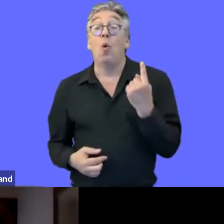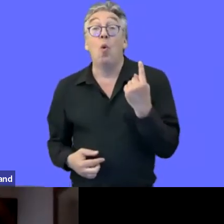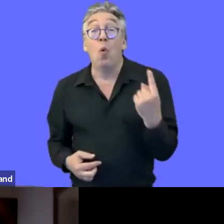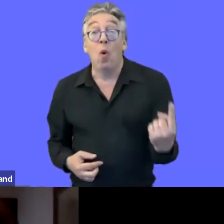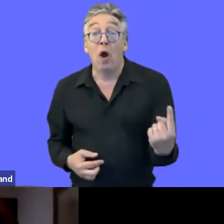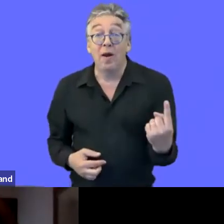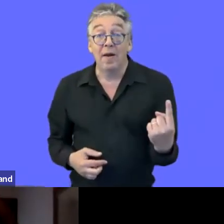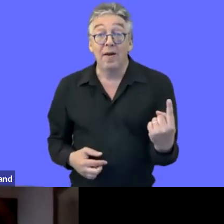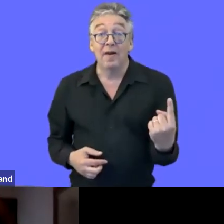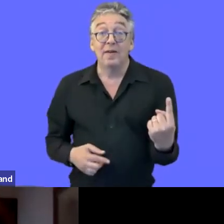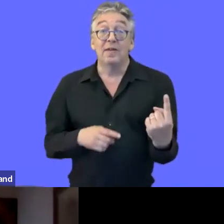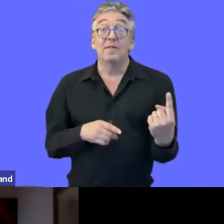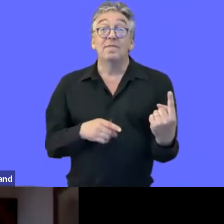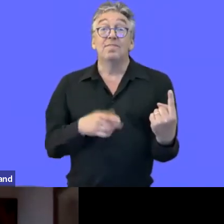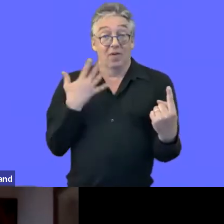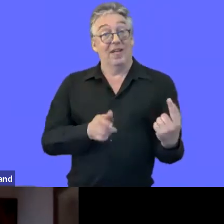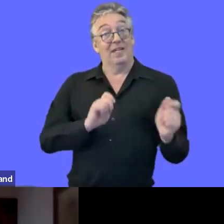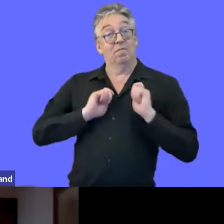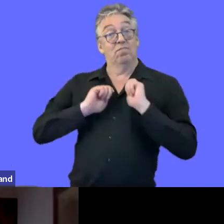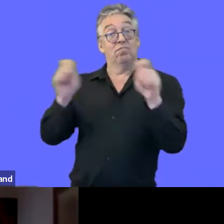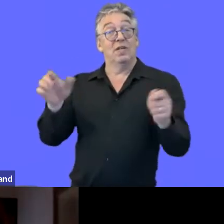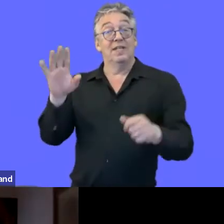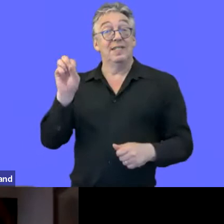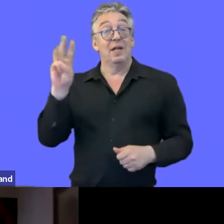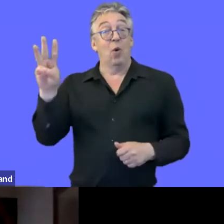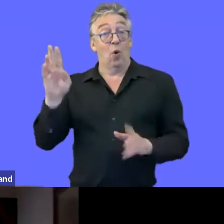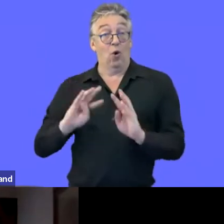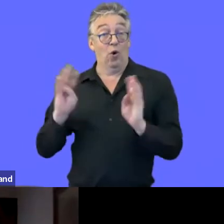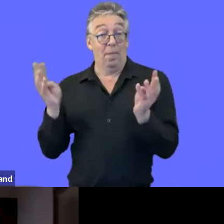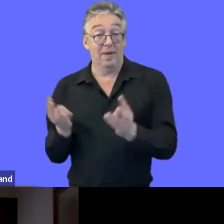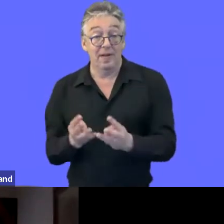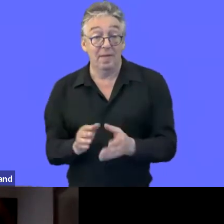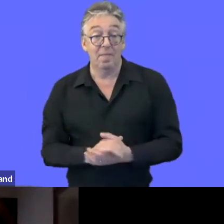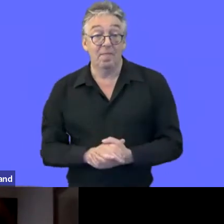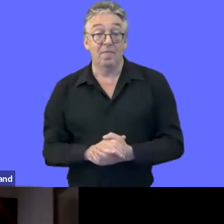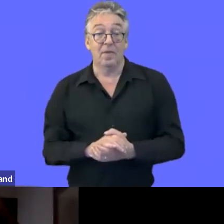before the CEDAW committee in Hungary, in 2005,